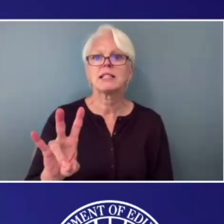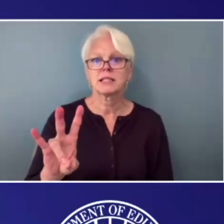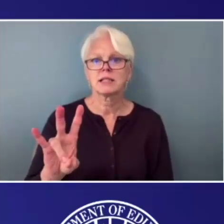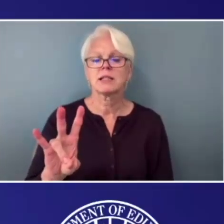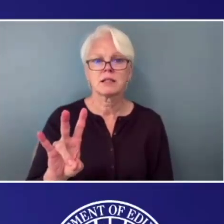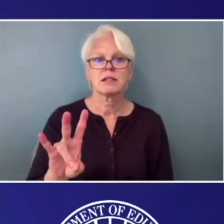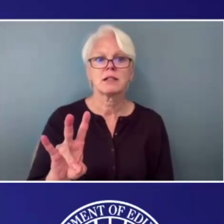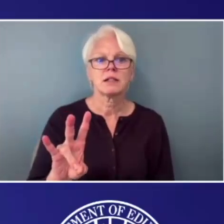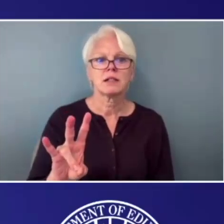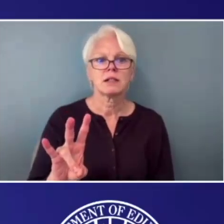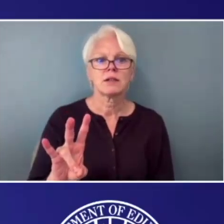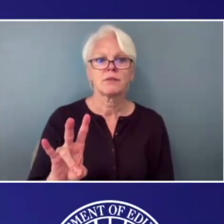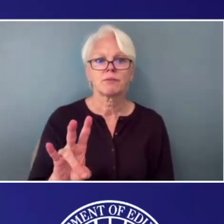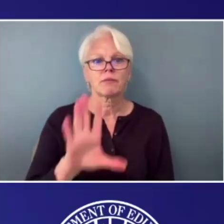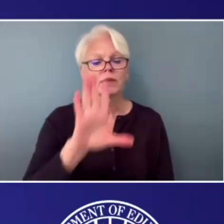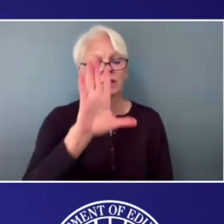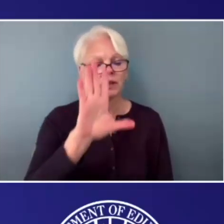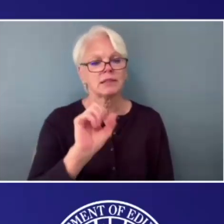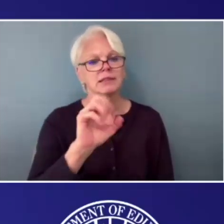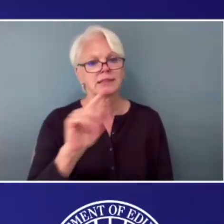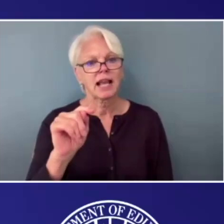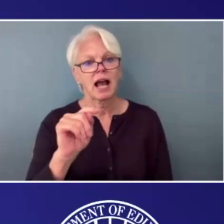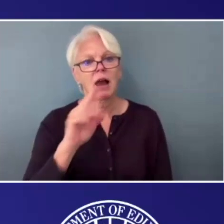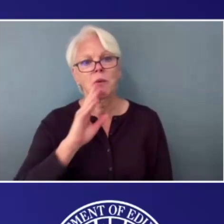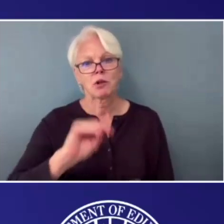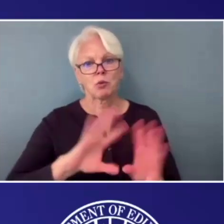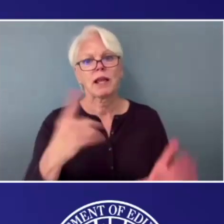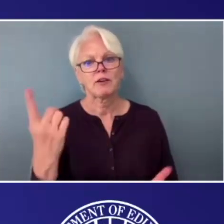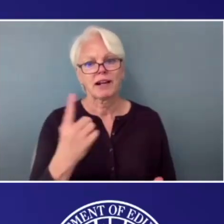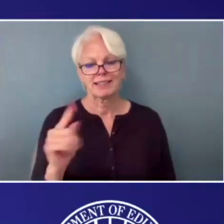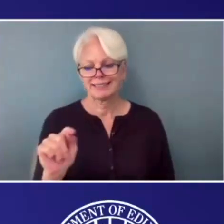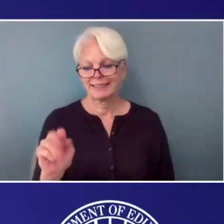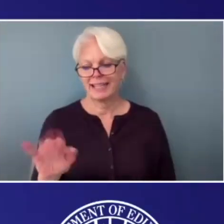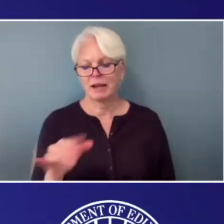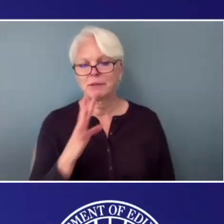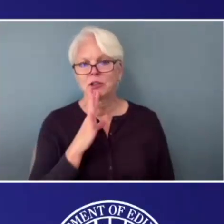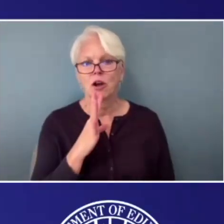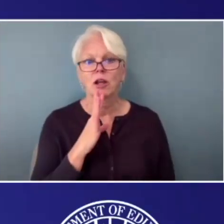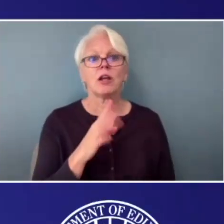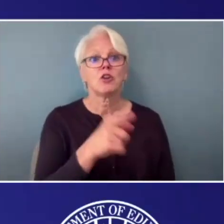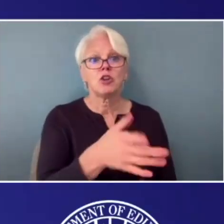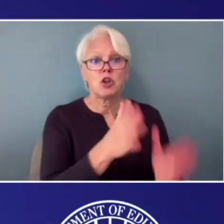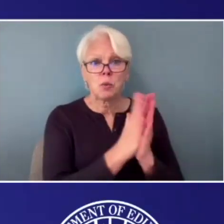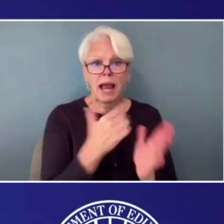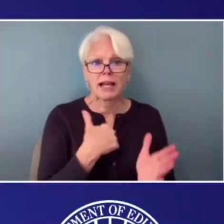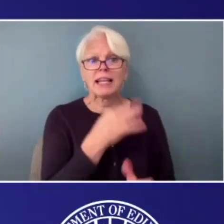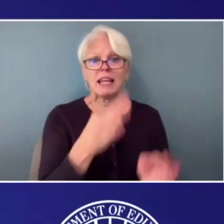Scott, I need to clarify something. You asked us if we changed some of the